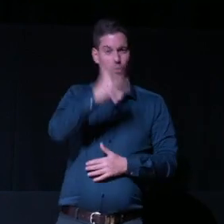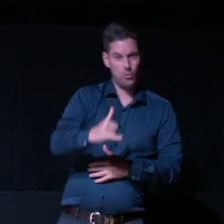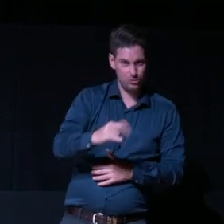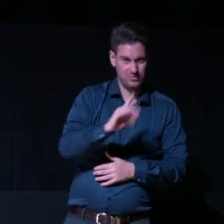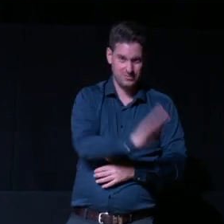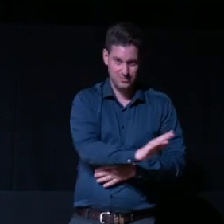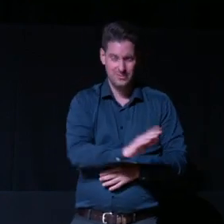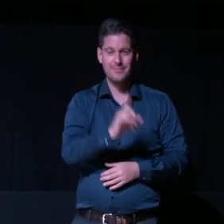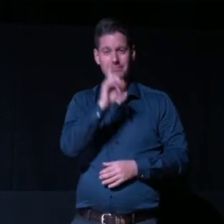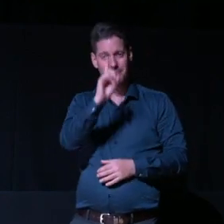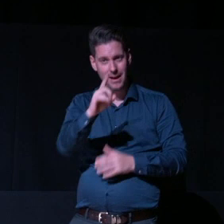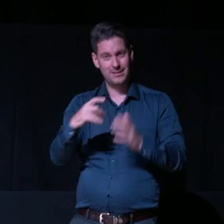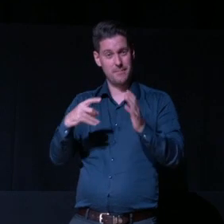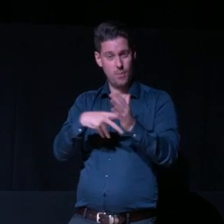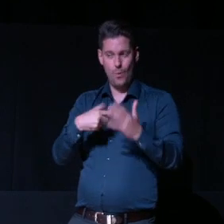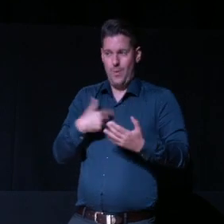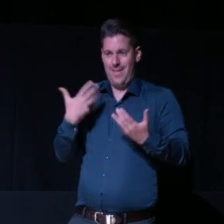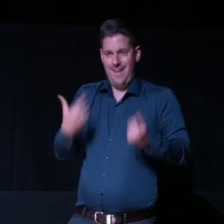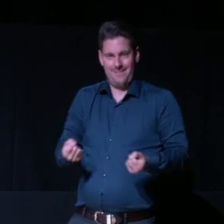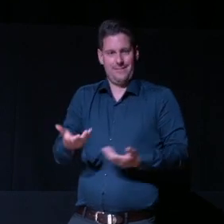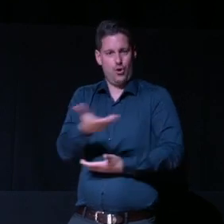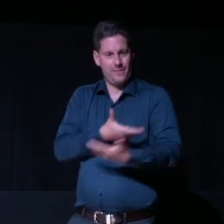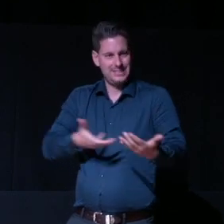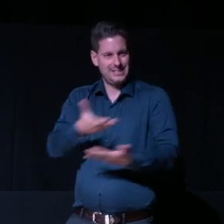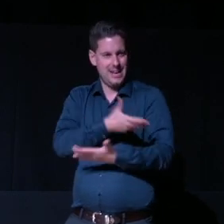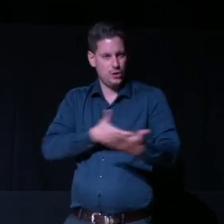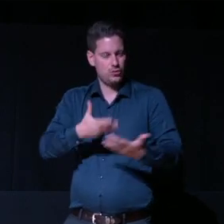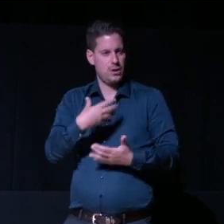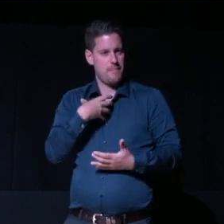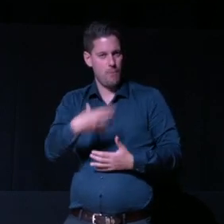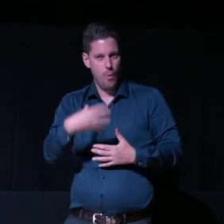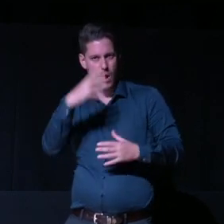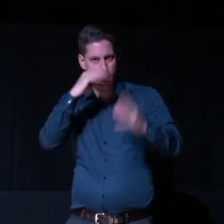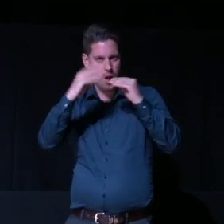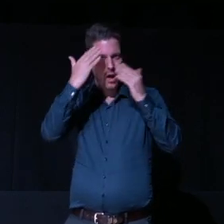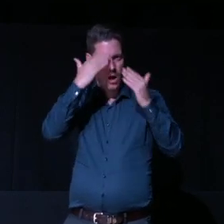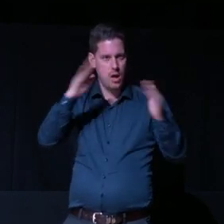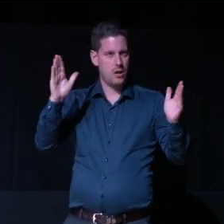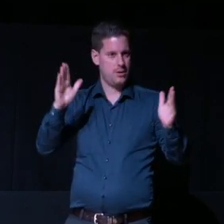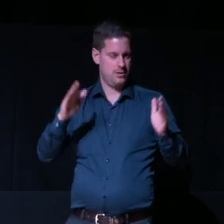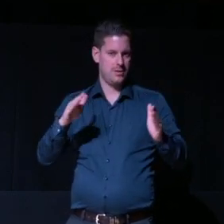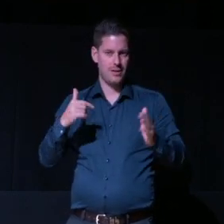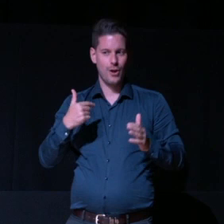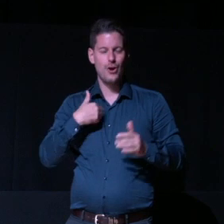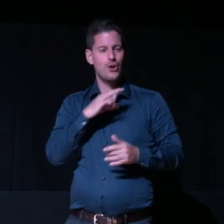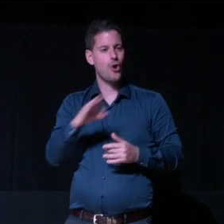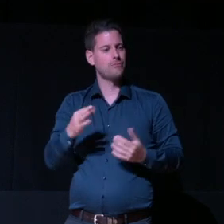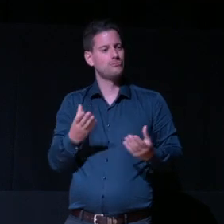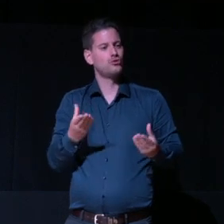think that it is important that we're having these conversations and being a bit more. Well the problem is they're not being nuanced I guess. Well I mean I think there